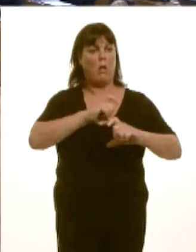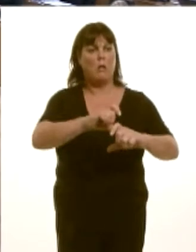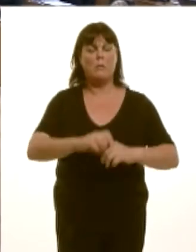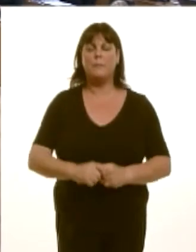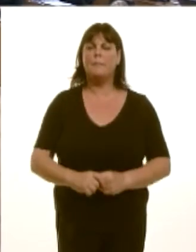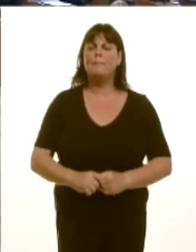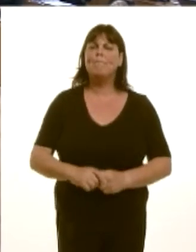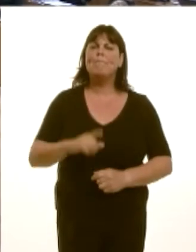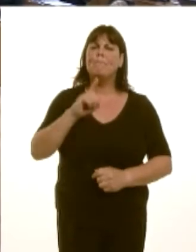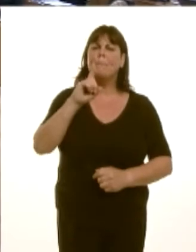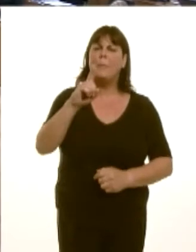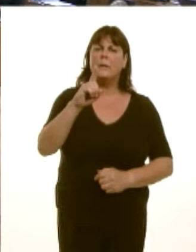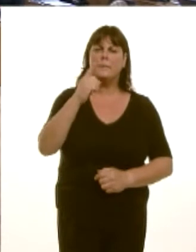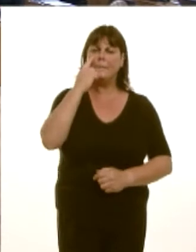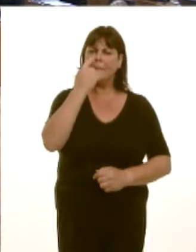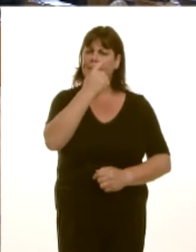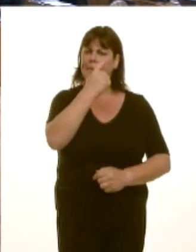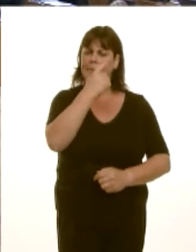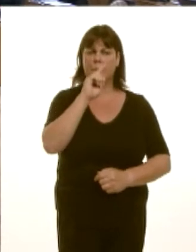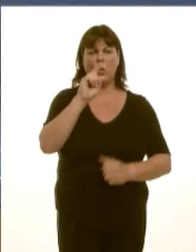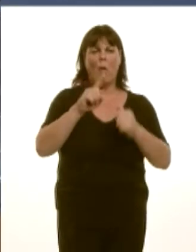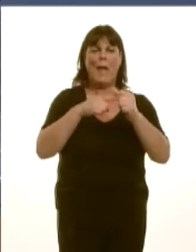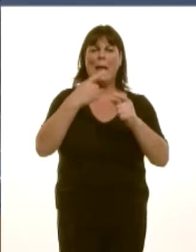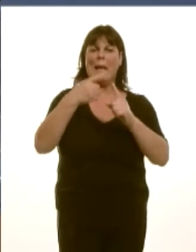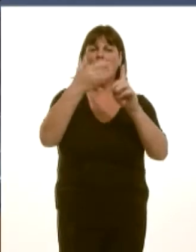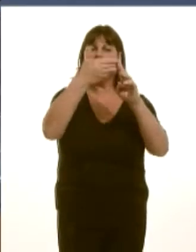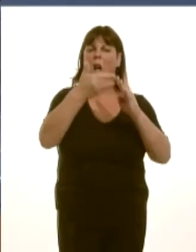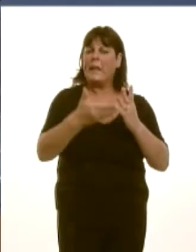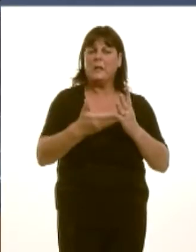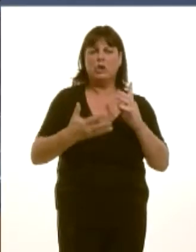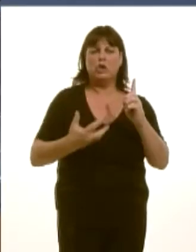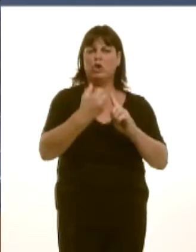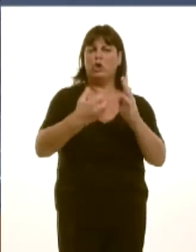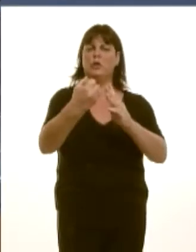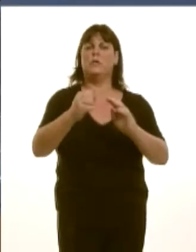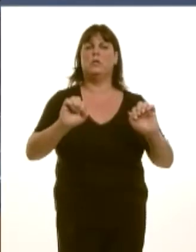year ago in meeting your A&E targets, and it is clear that many A&E departments are